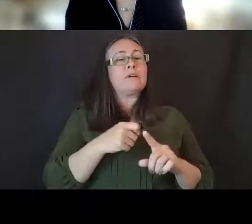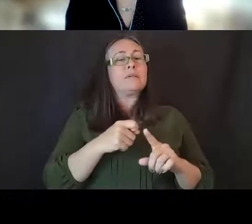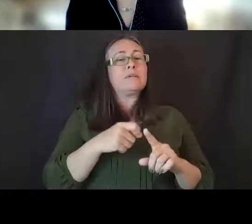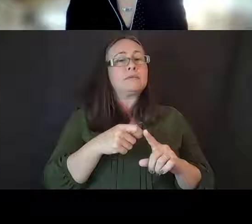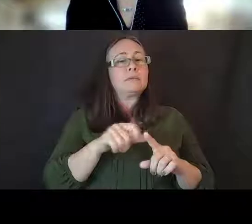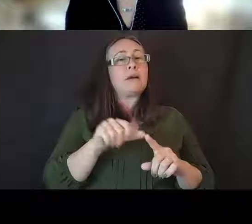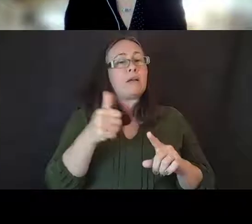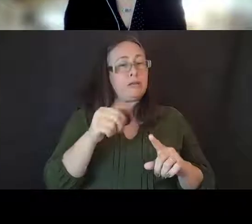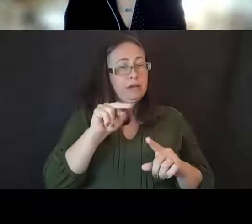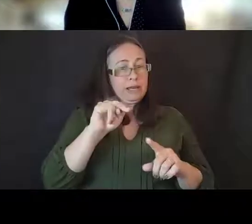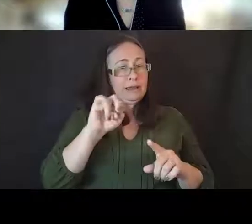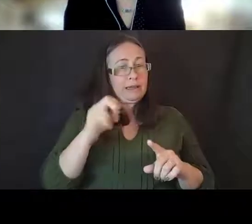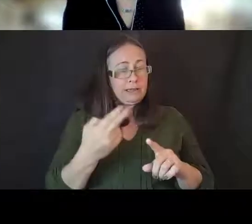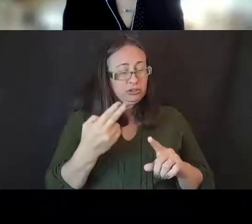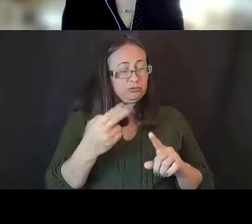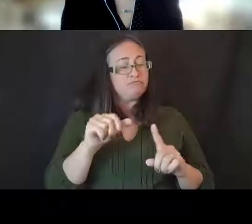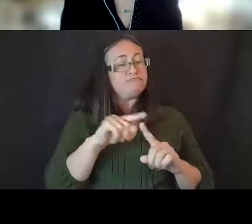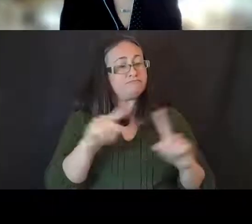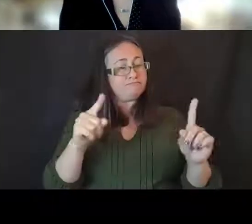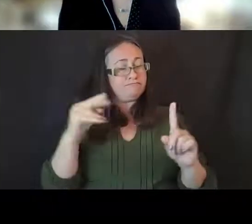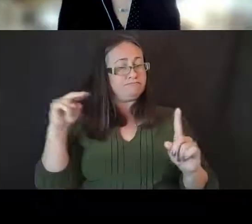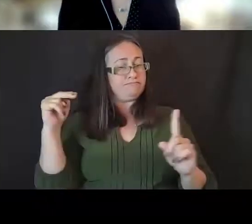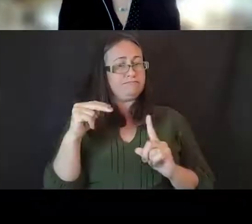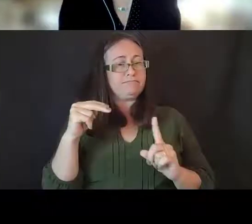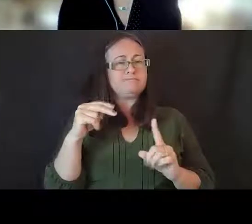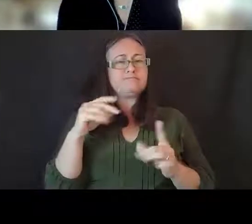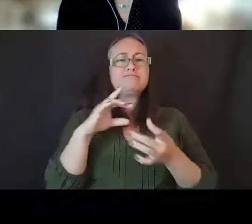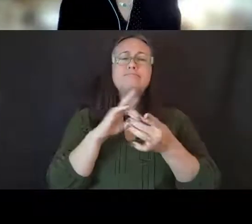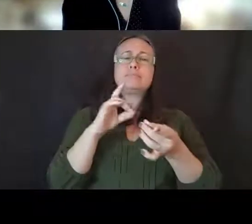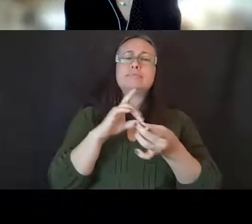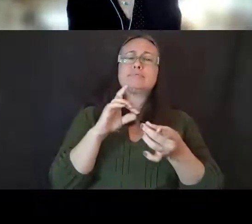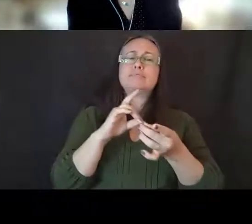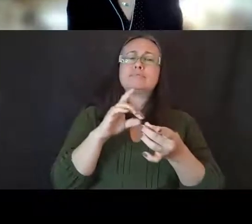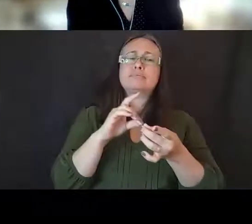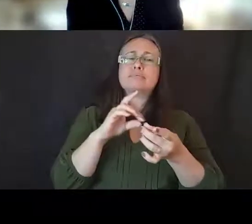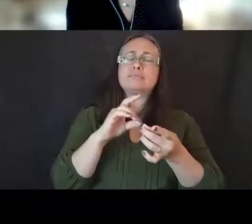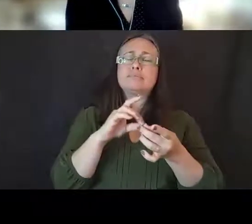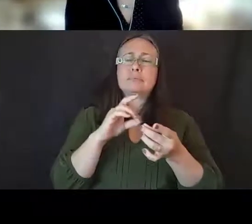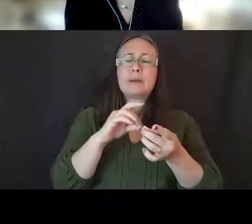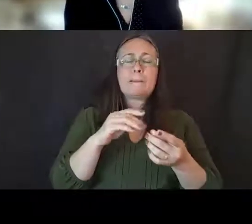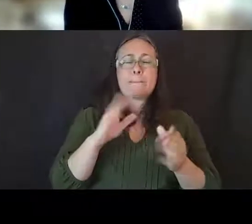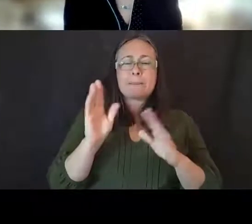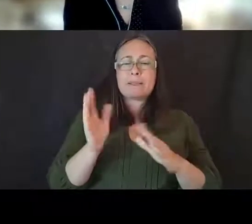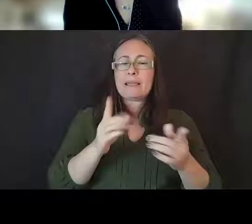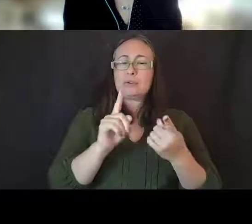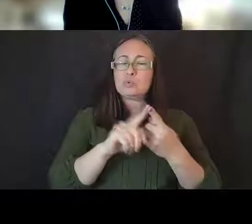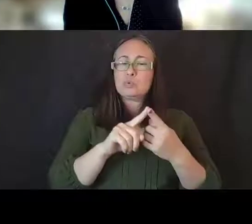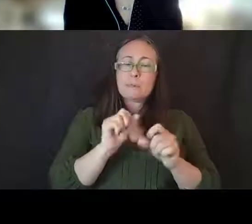It is a perspective really telling the community that we were planning to make updates to grant applications